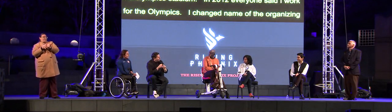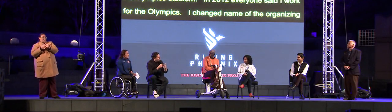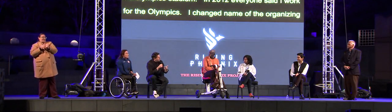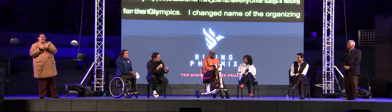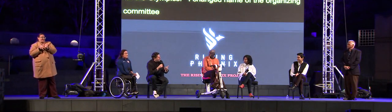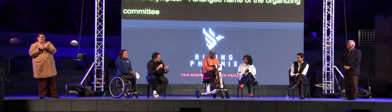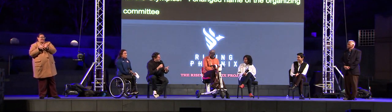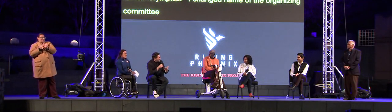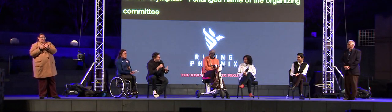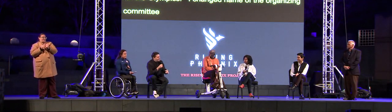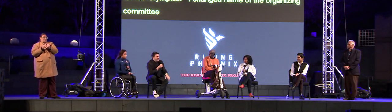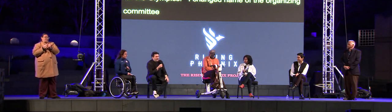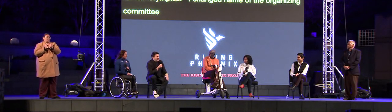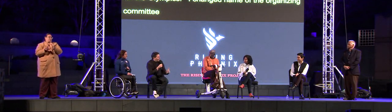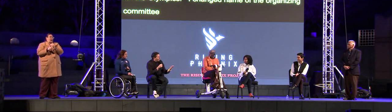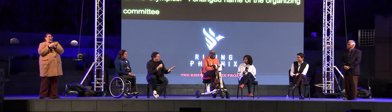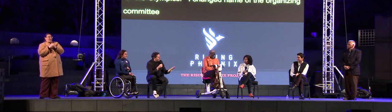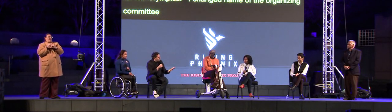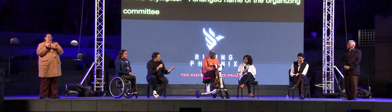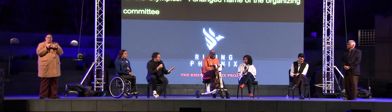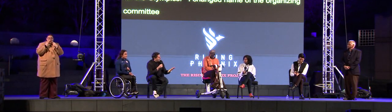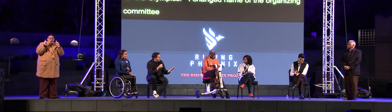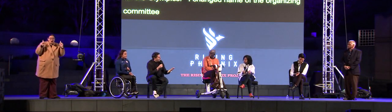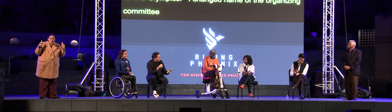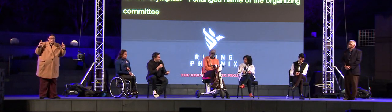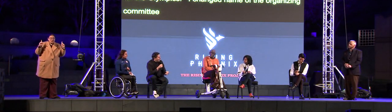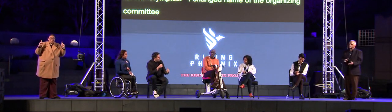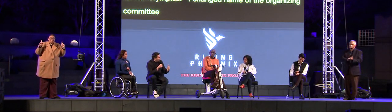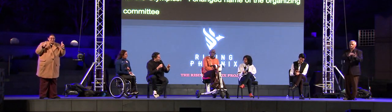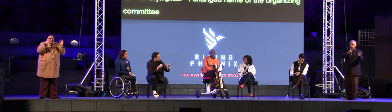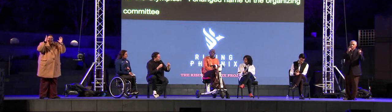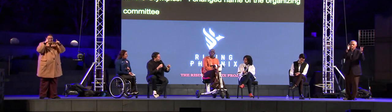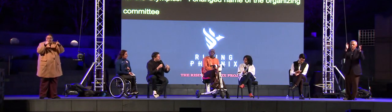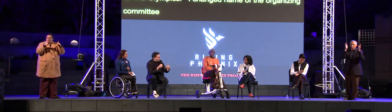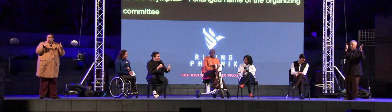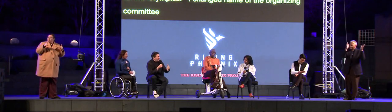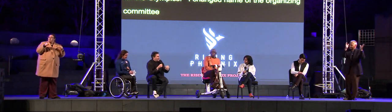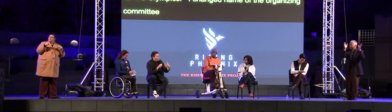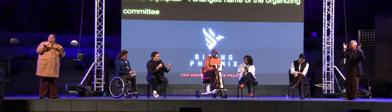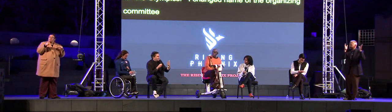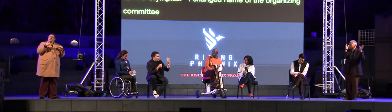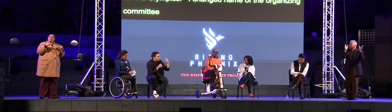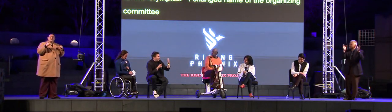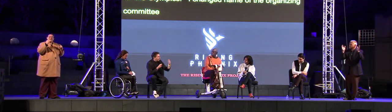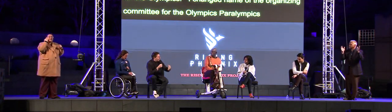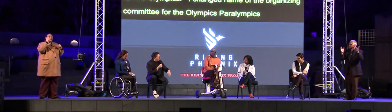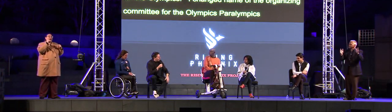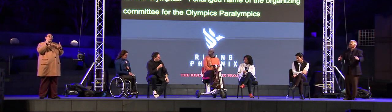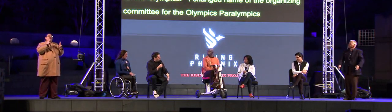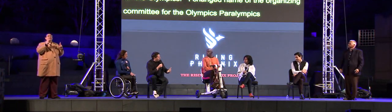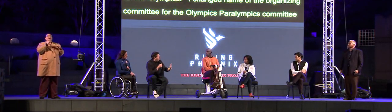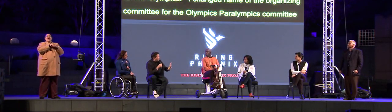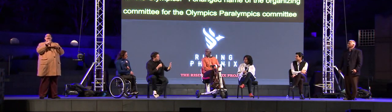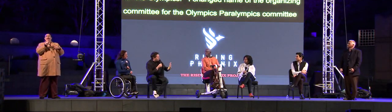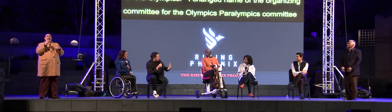I flipped the name, and it worked. Change approved. Yeah, and because actually, otherwise, people walk around LA going, I work for the Olympics.